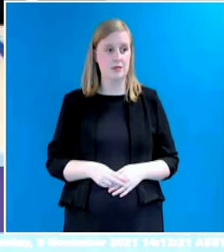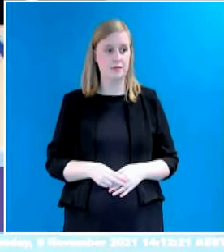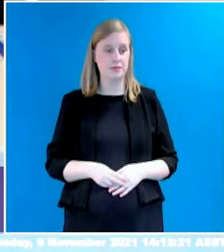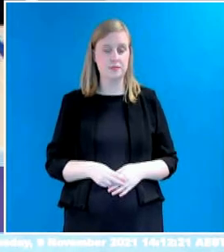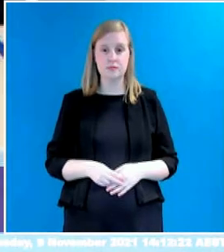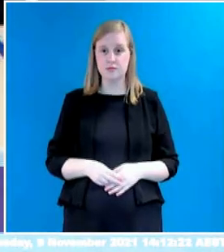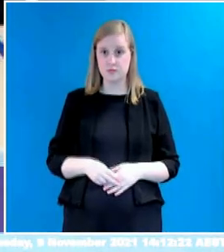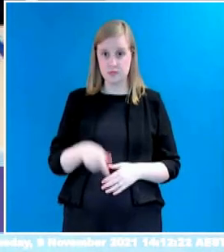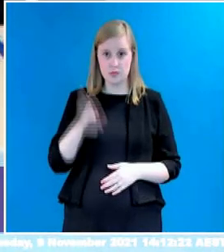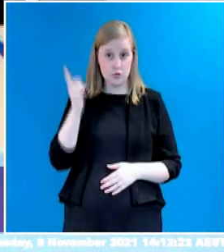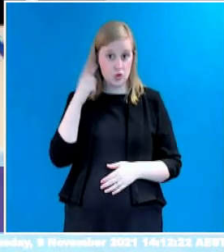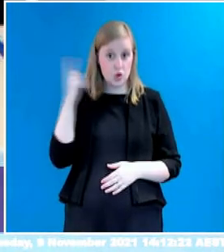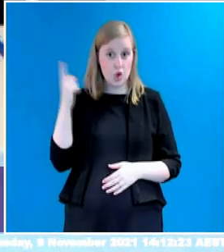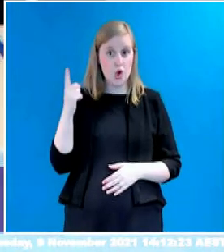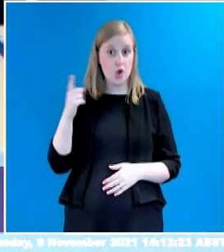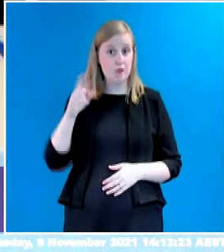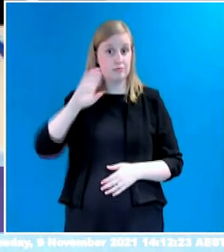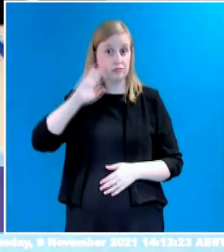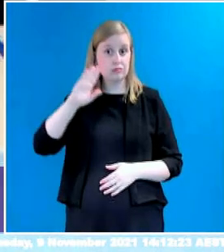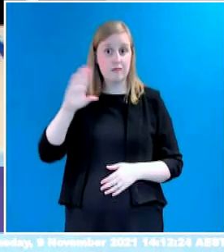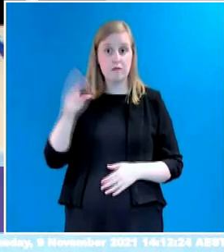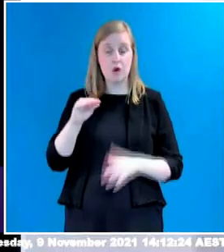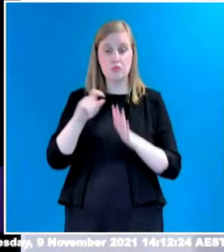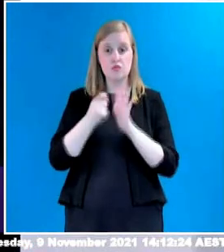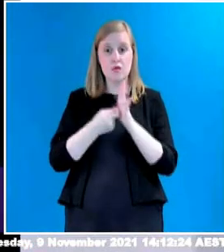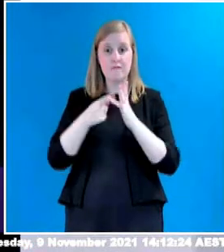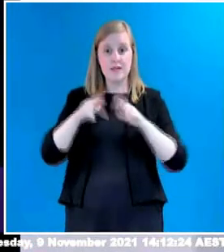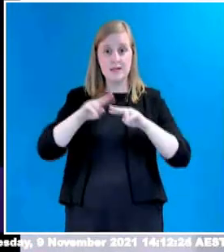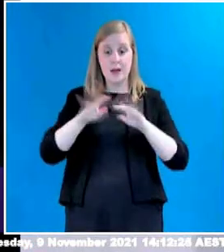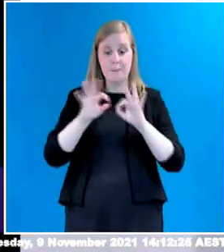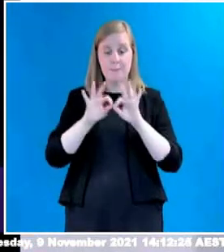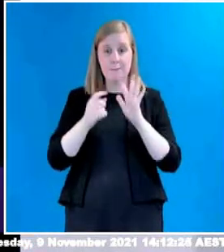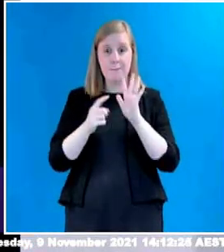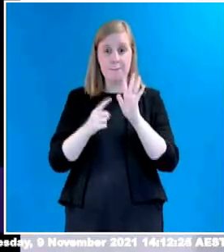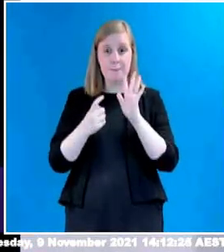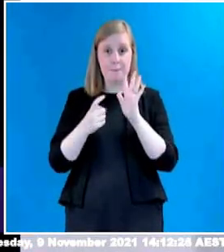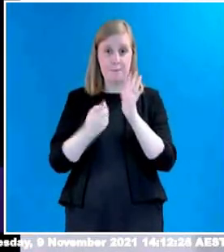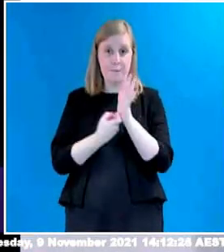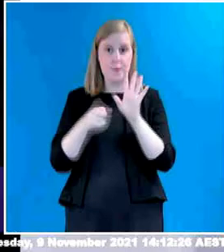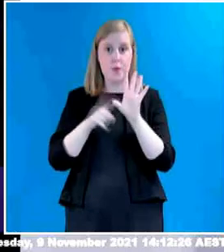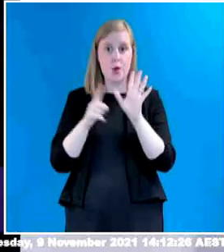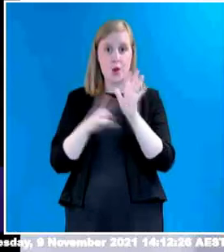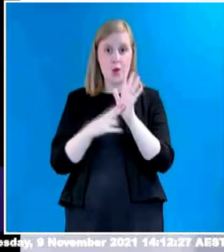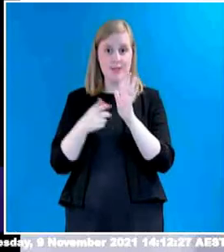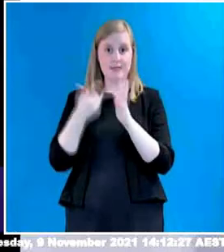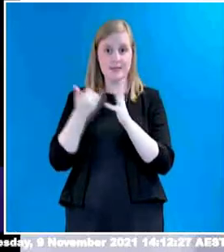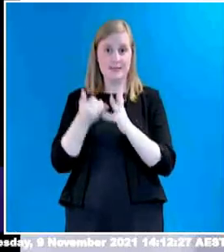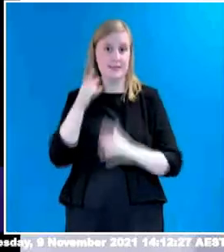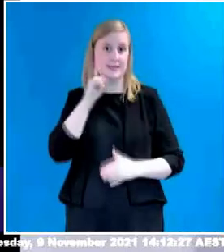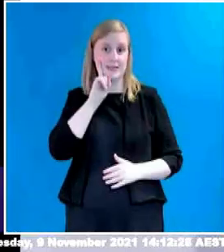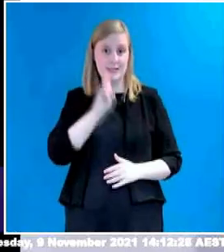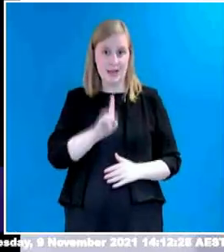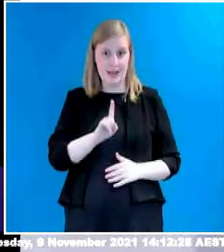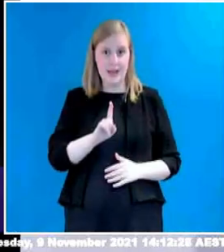yesterday but I asked him whether, in the ordinary course, Australia would not